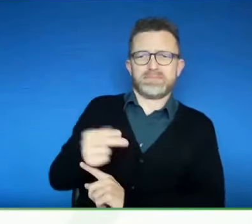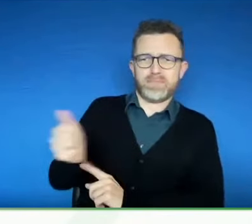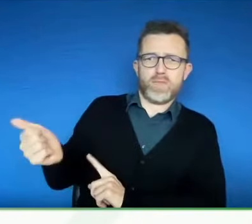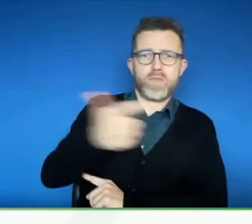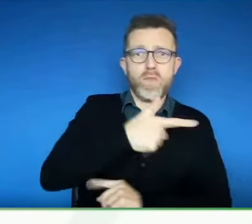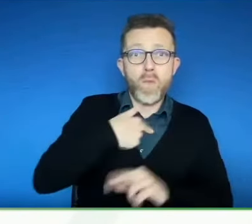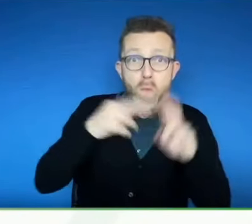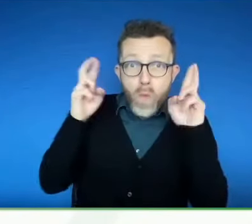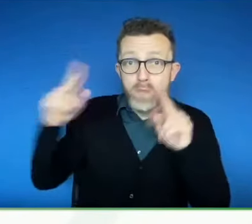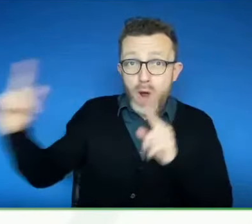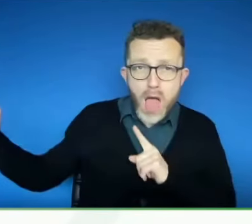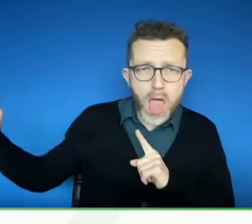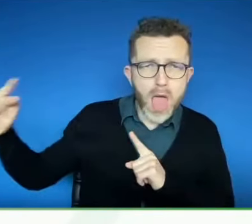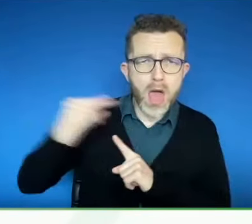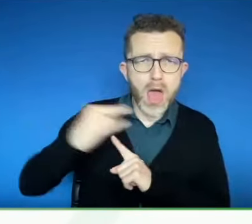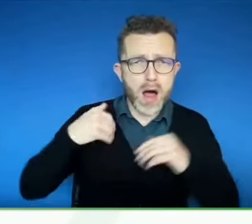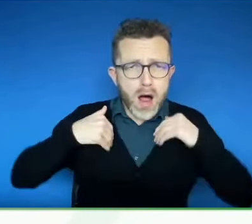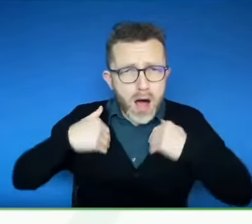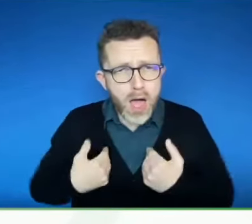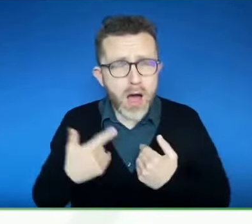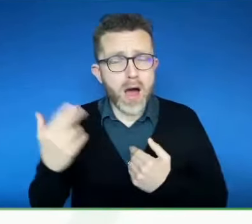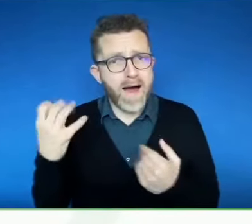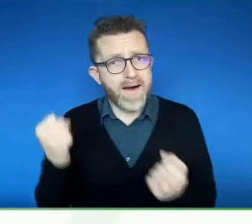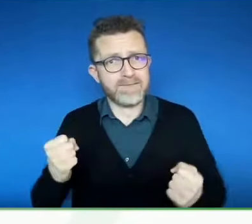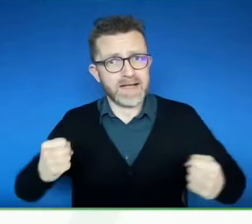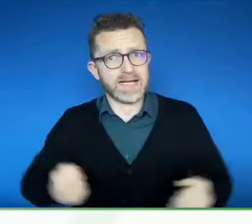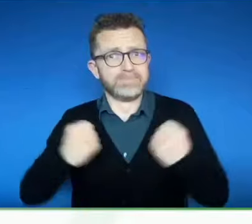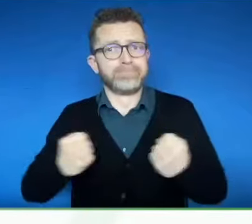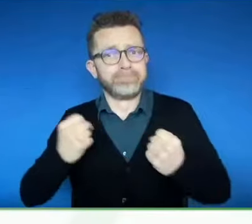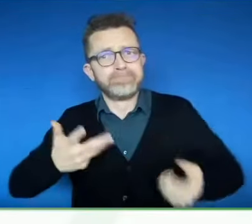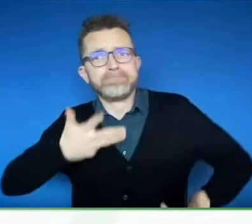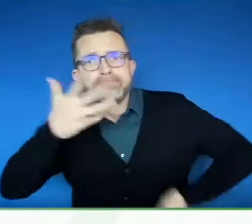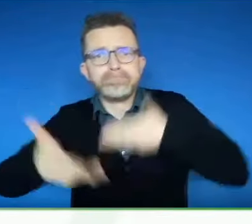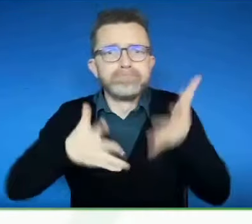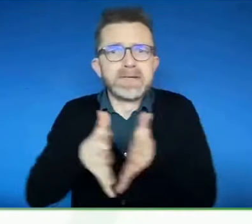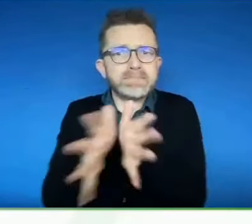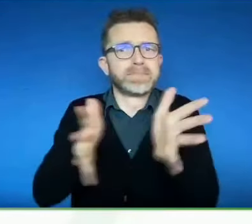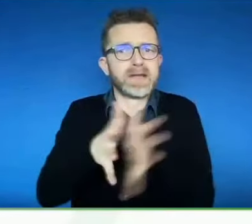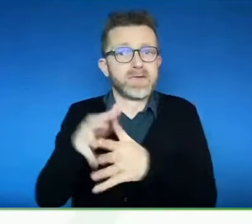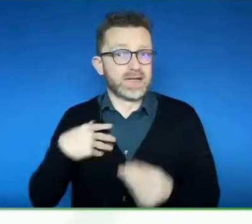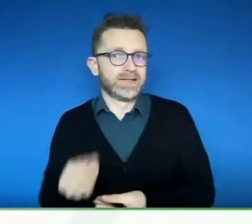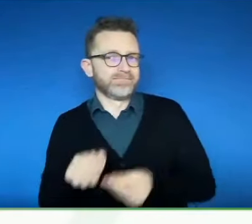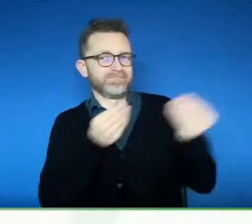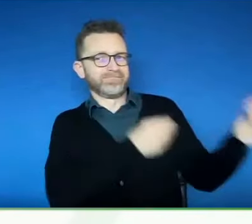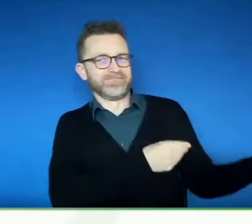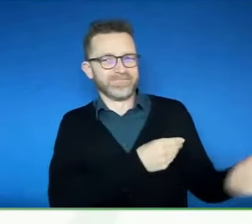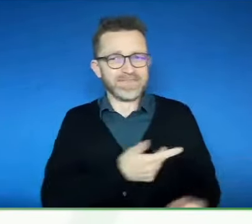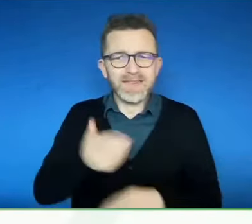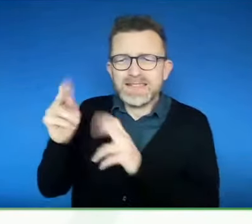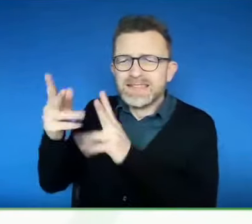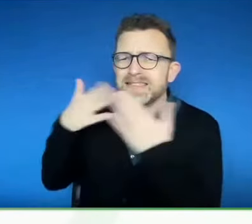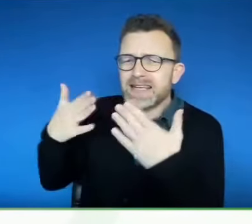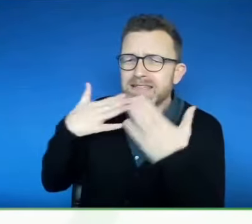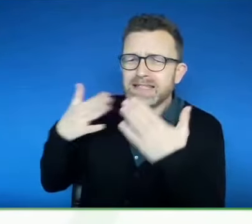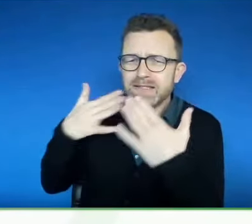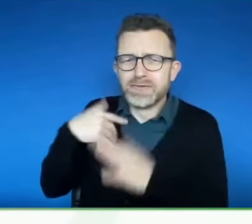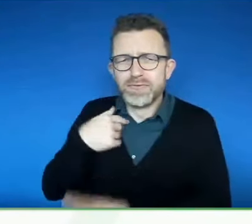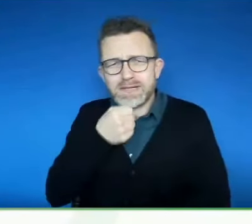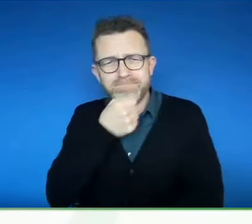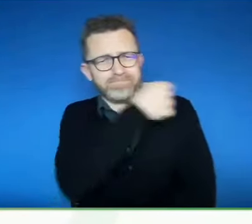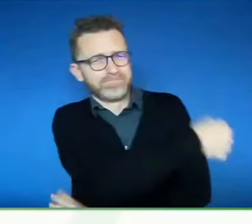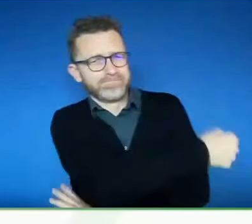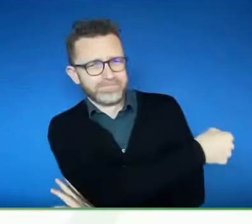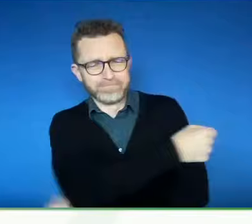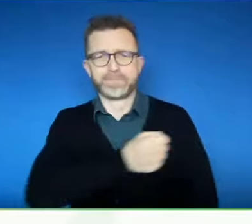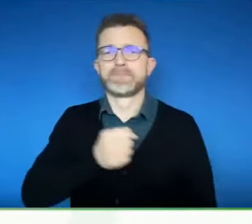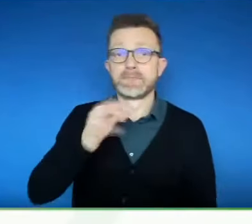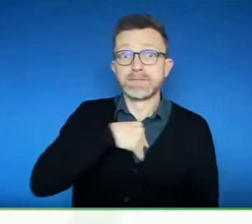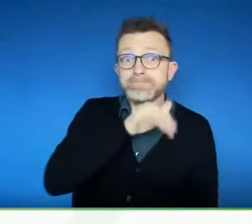I have a big brown beard, as shaved head and… I am a white man